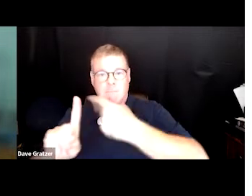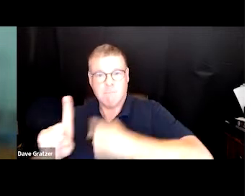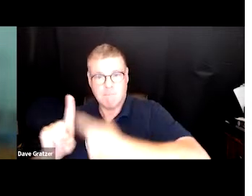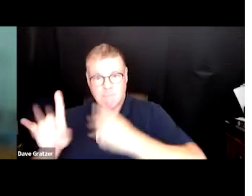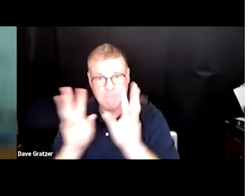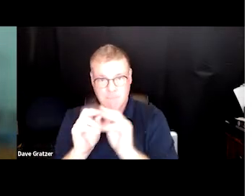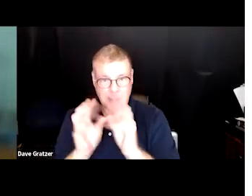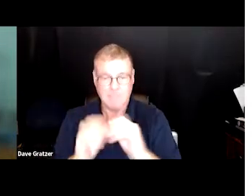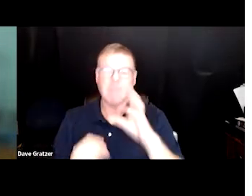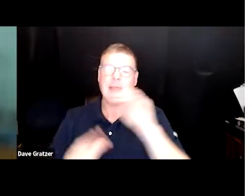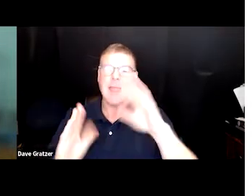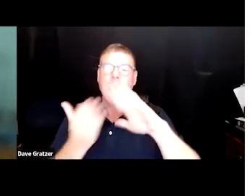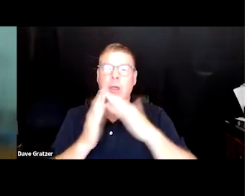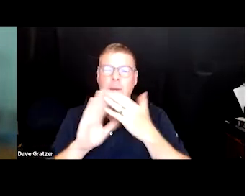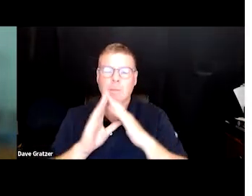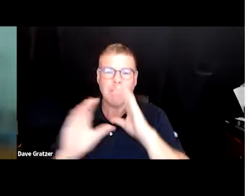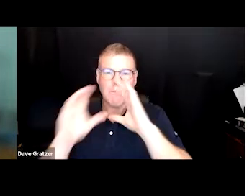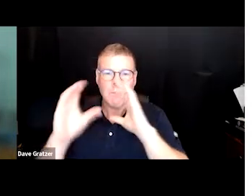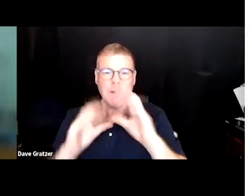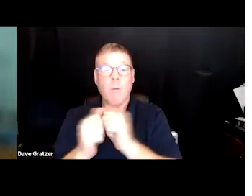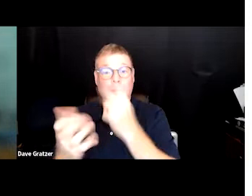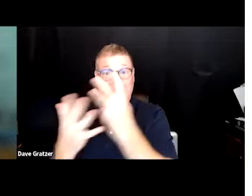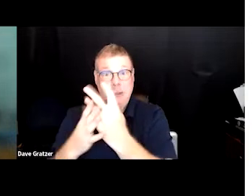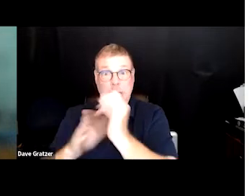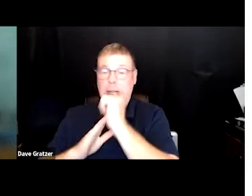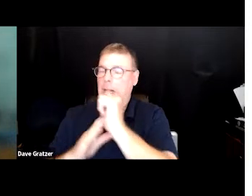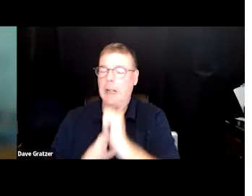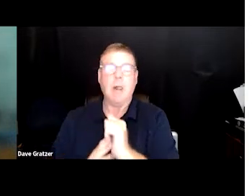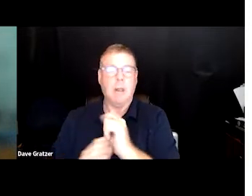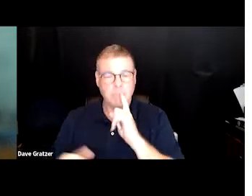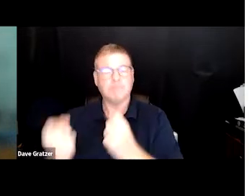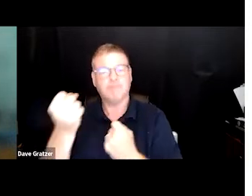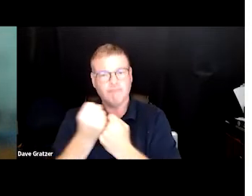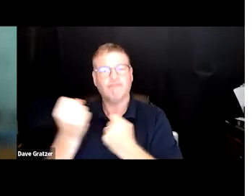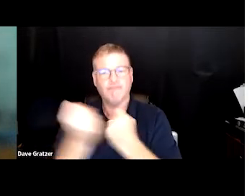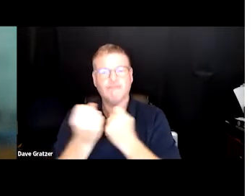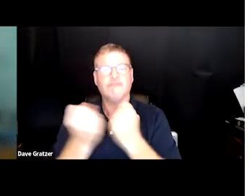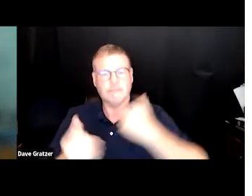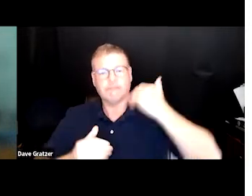and communication with jail leadership is promoted and takes place frequently.